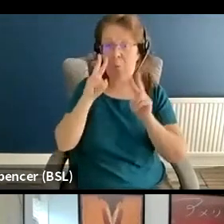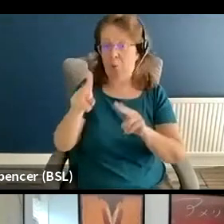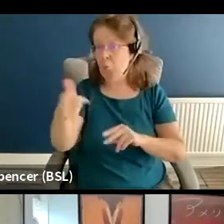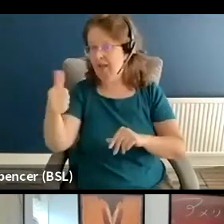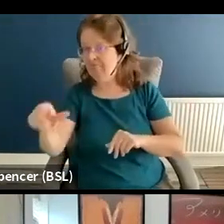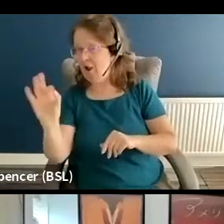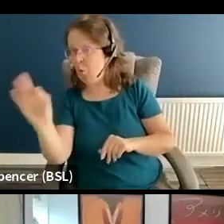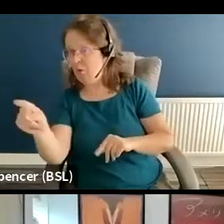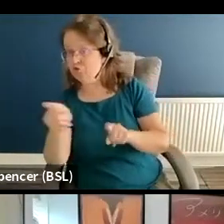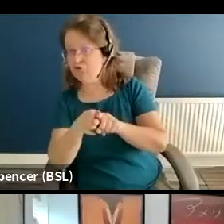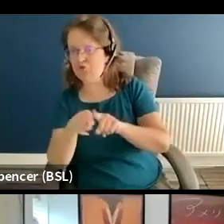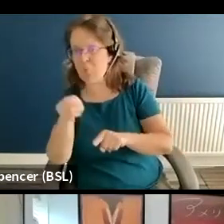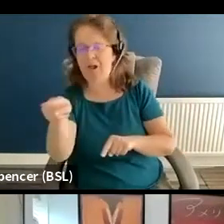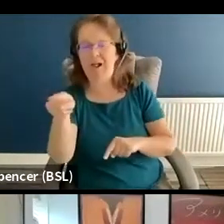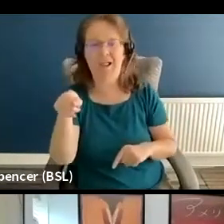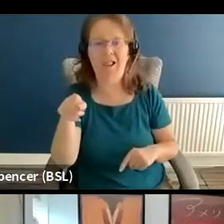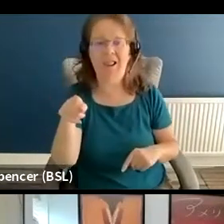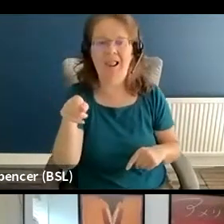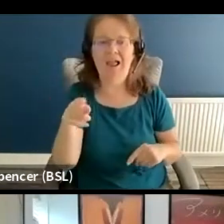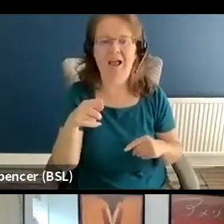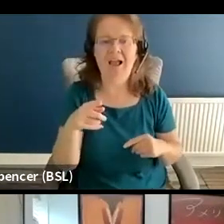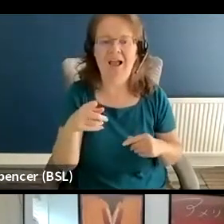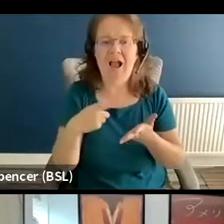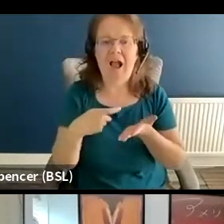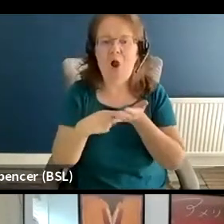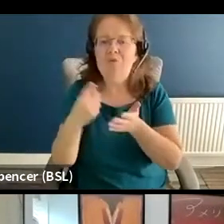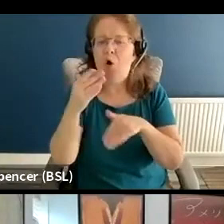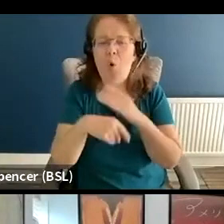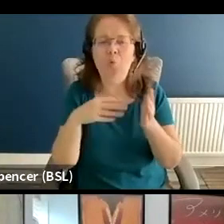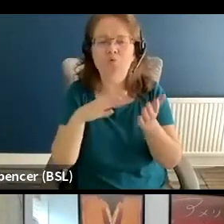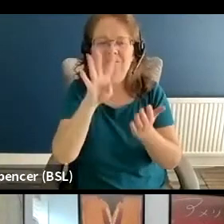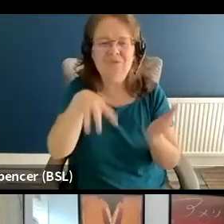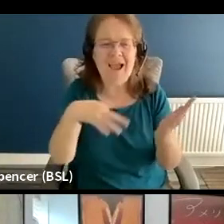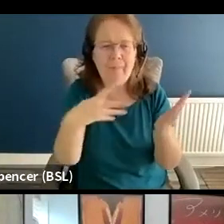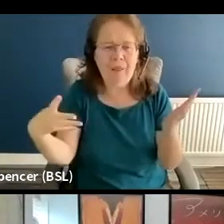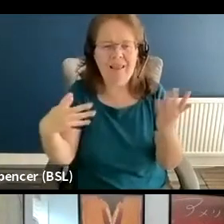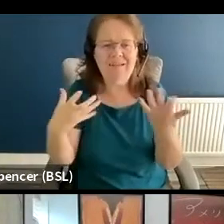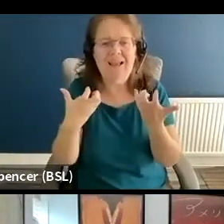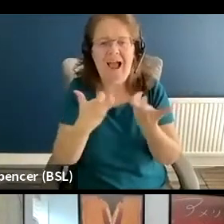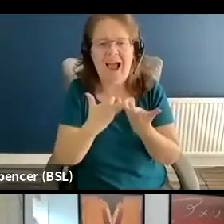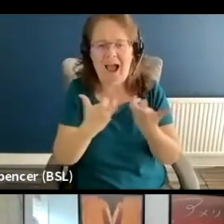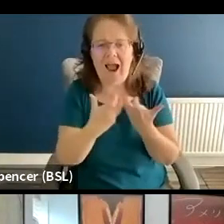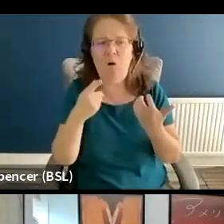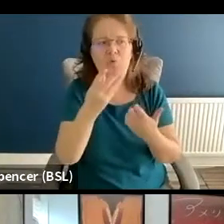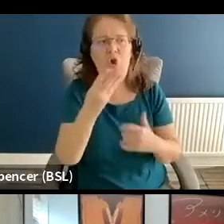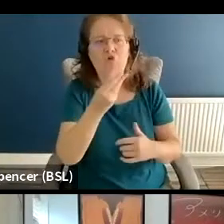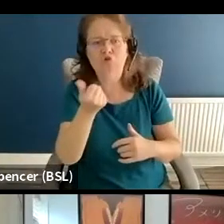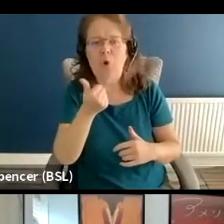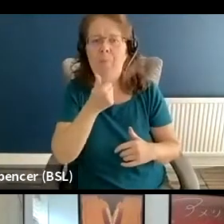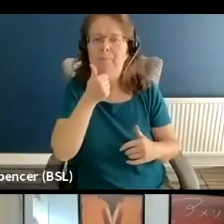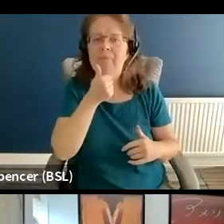refers to tables and how to deal with some of the user needs are contradictory.